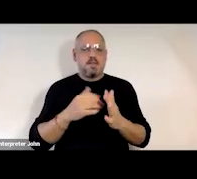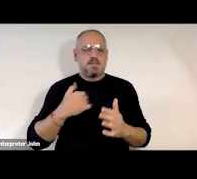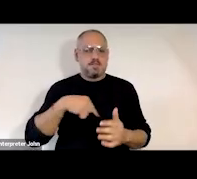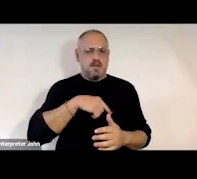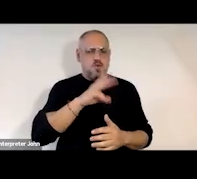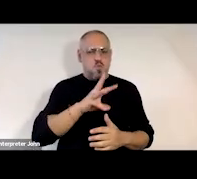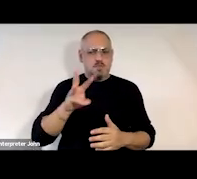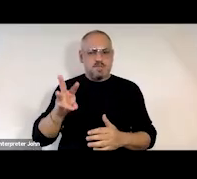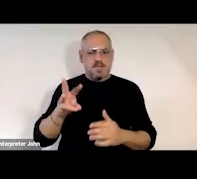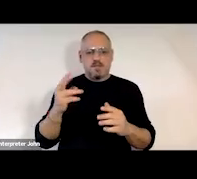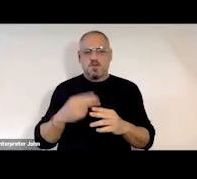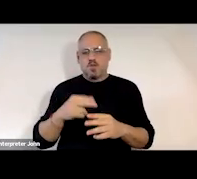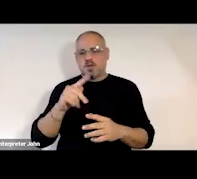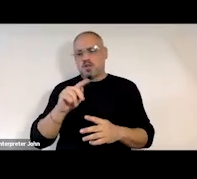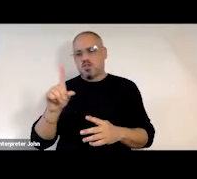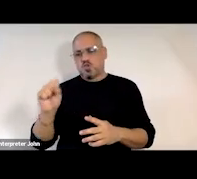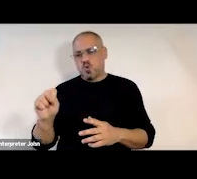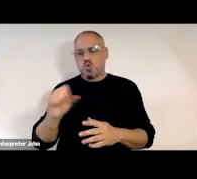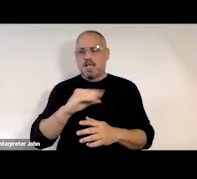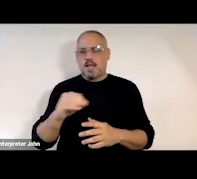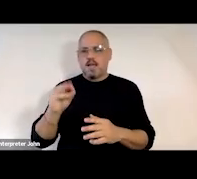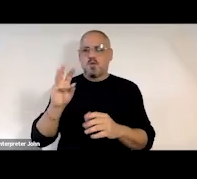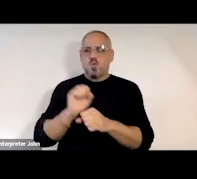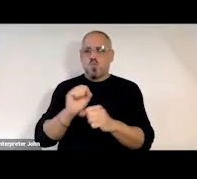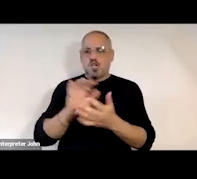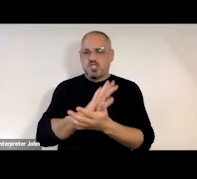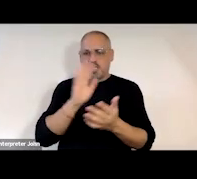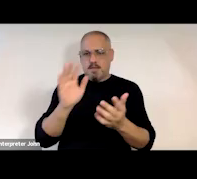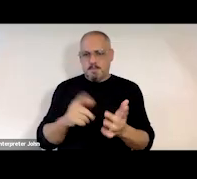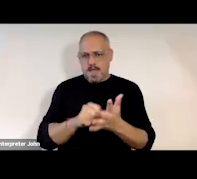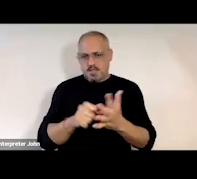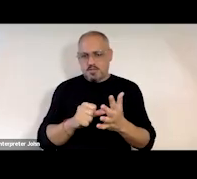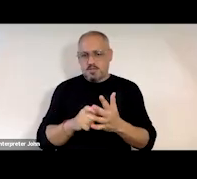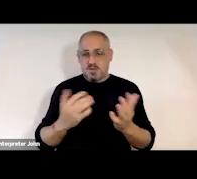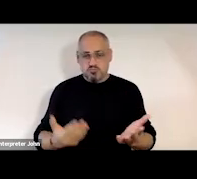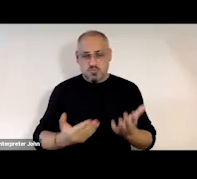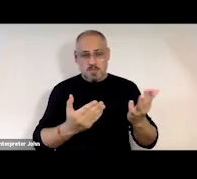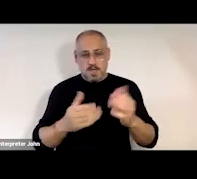the tools and worksheets page. And I actually highly recommend kind of bookmarking this page